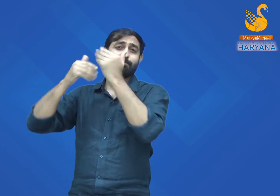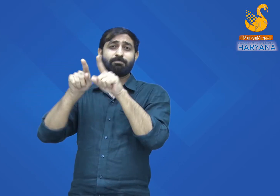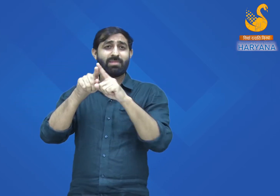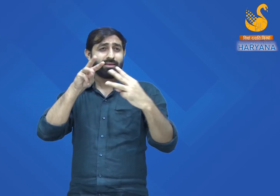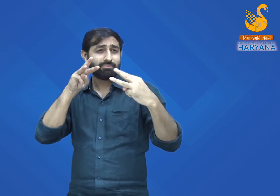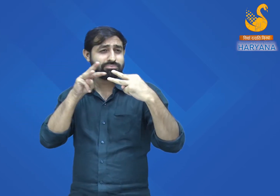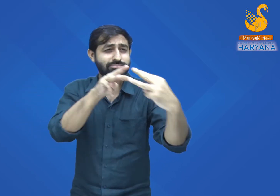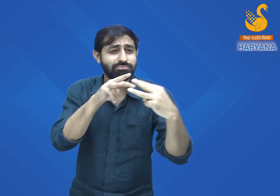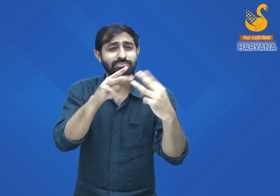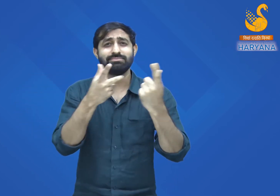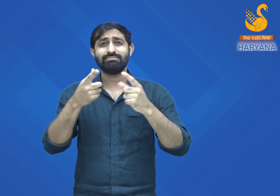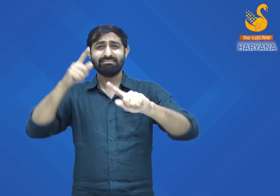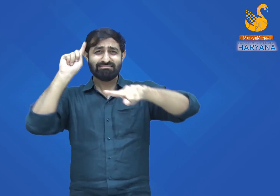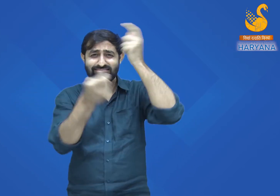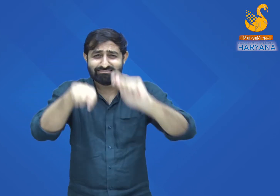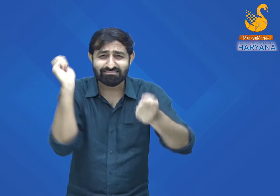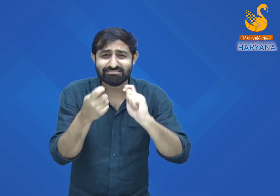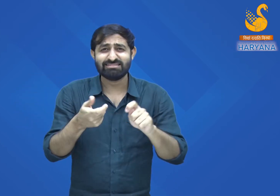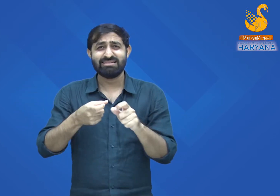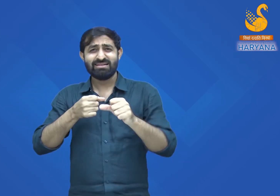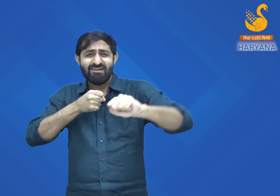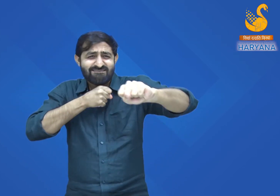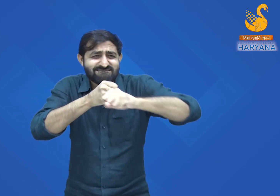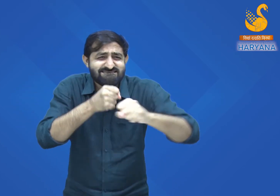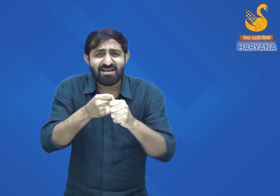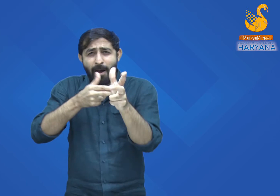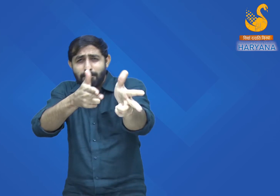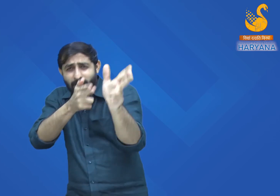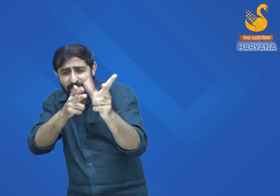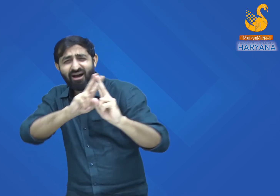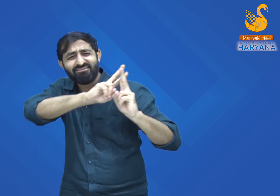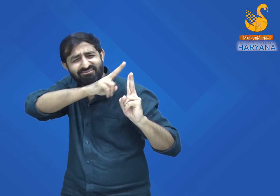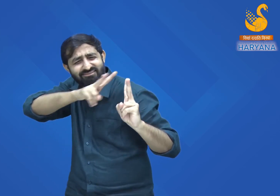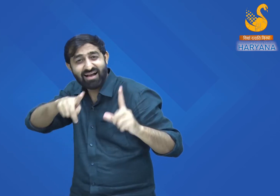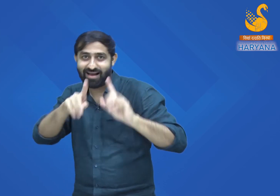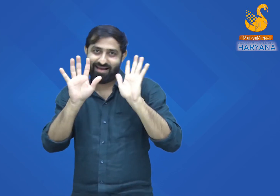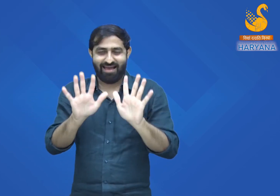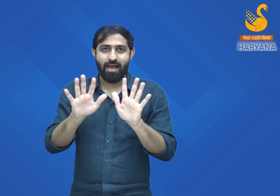that every country has its own history. Right, these historical movements, conquests, wars, upheavals -